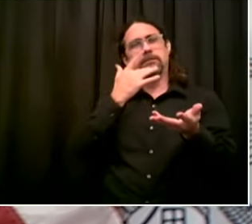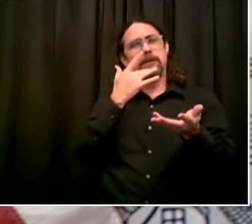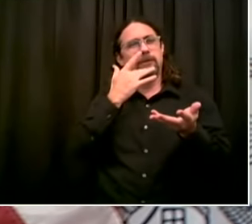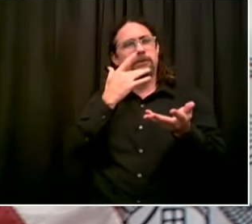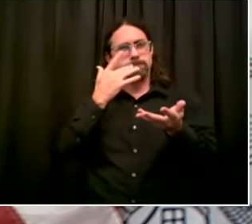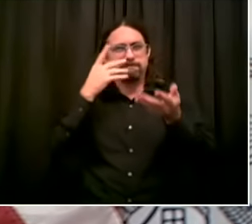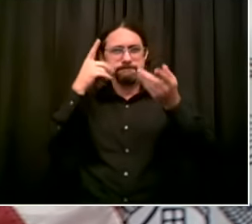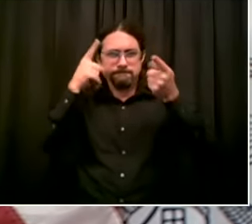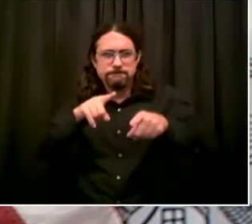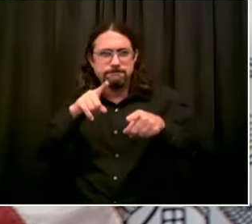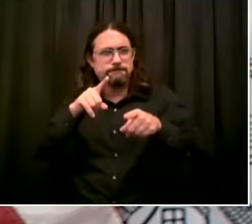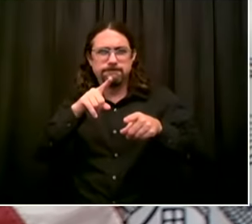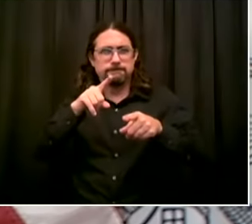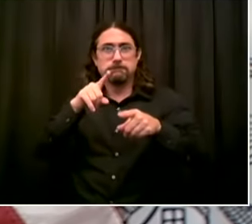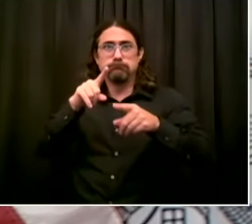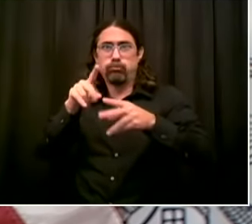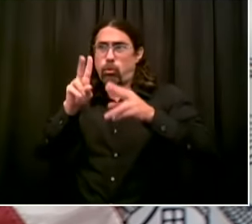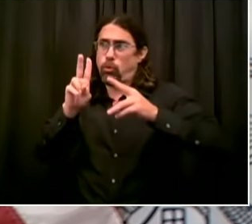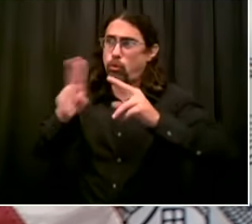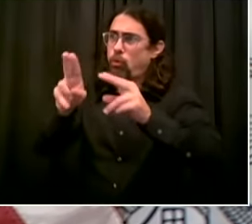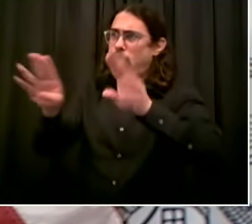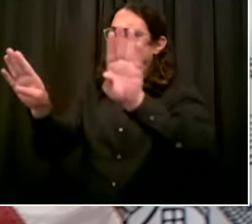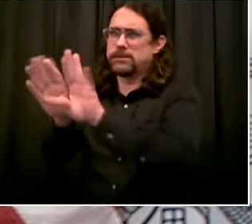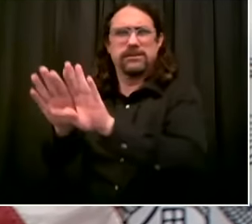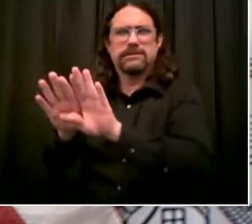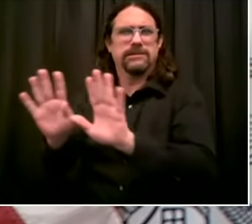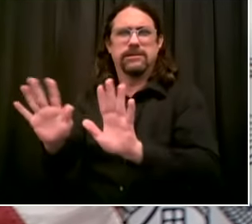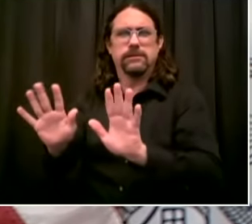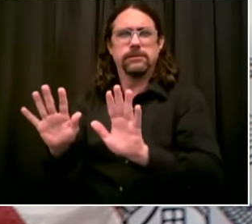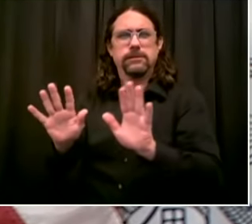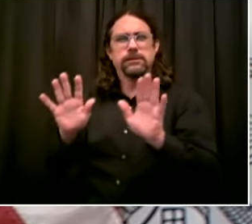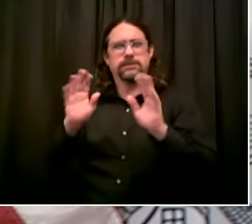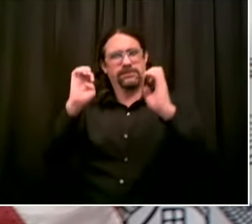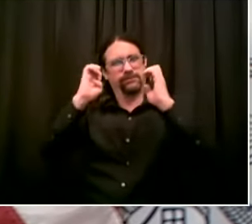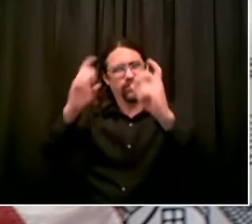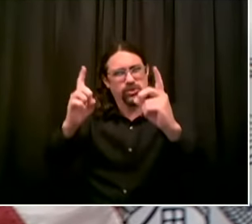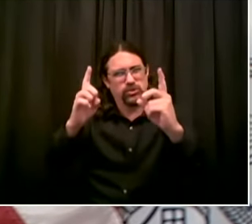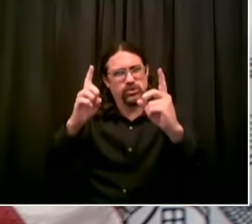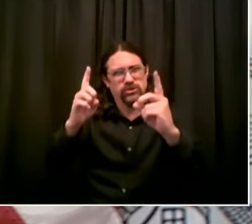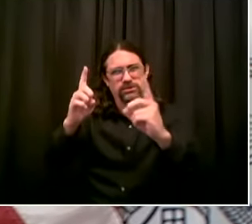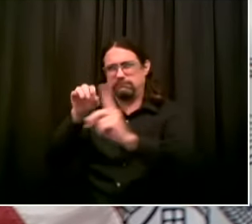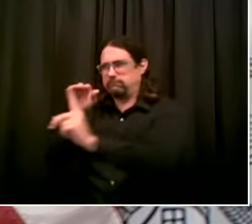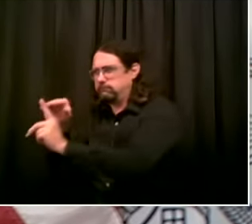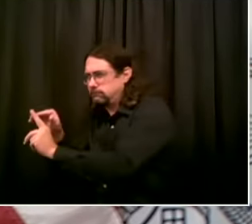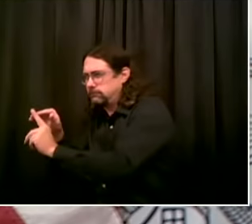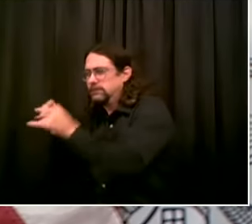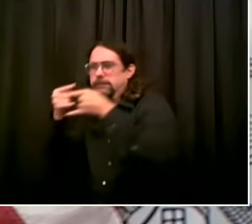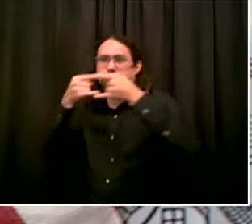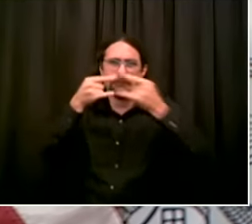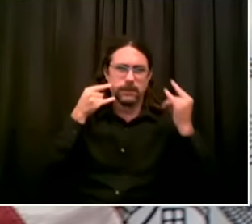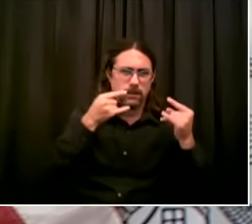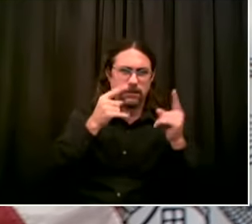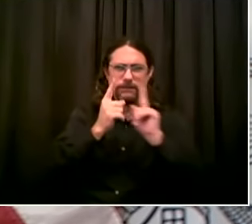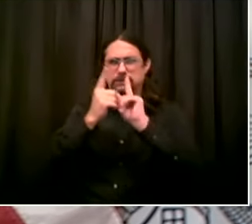WONDERIG,N U YO SAID LAST WEEK THAT IF INFECTION RATES DID NOT IMPROVE BY MONDAY NIGHT